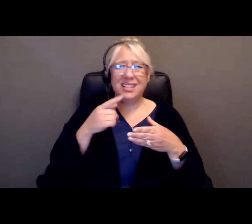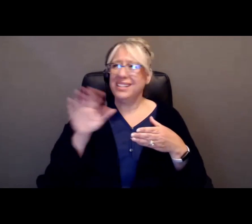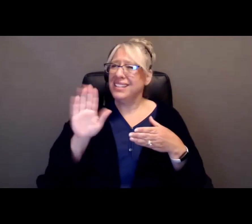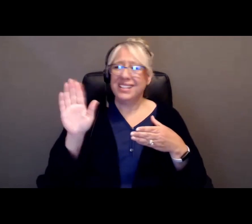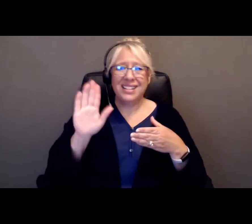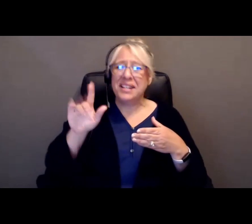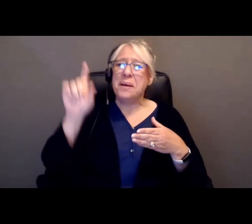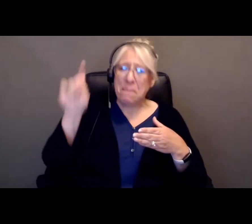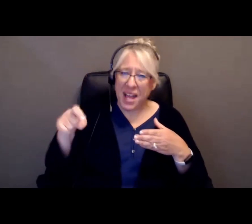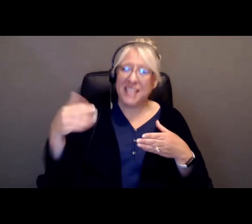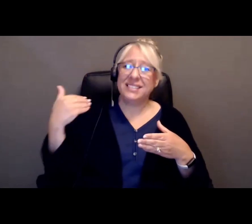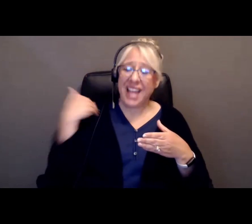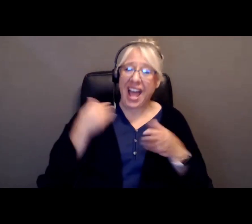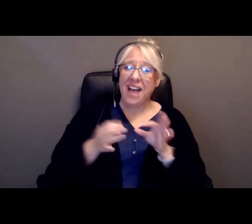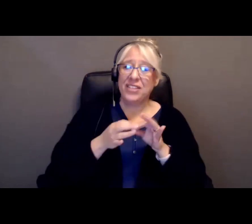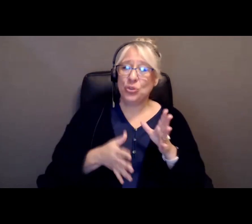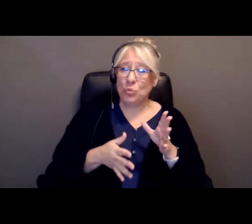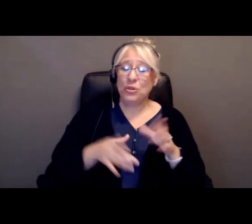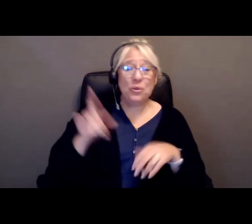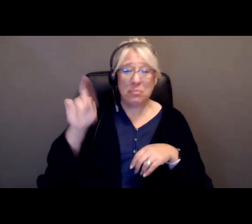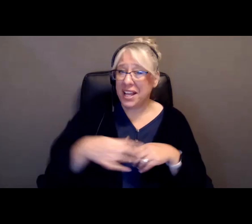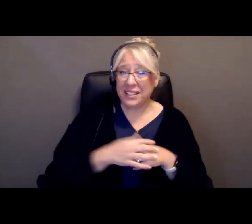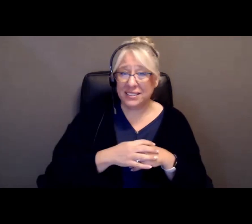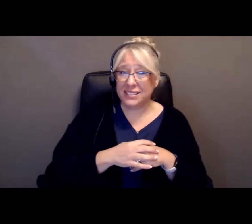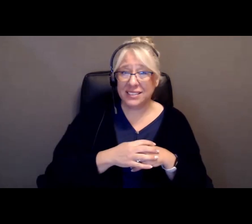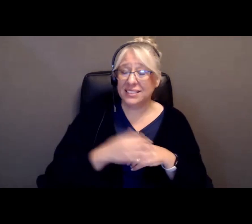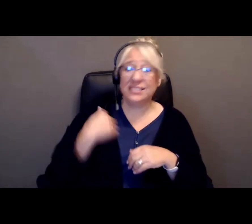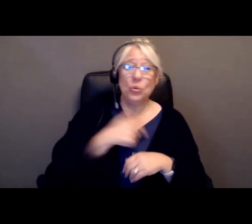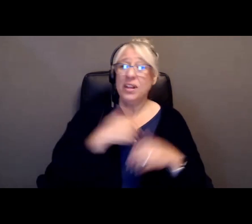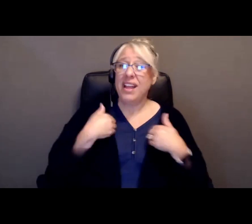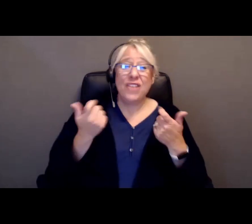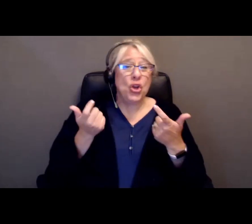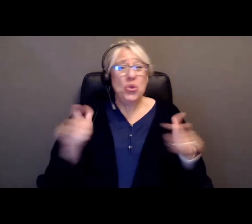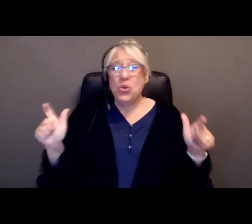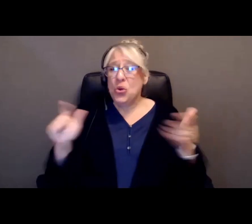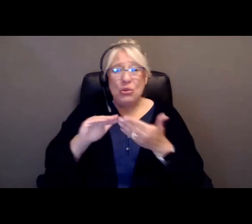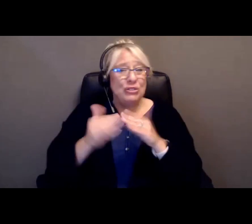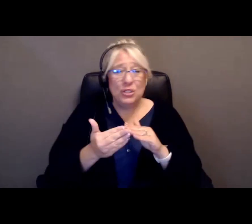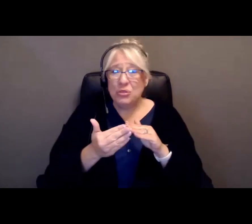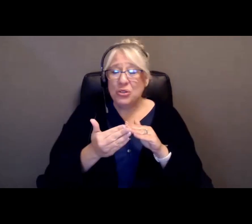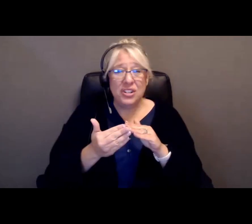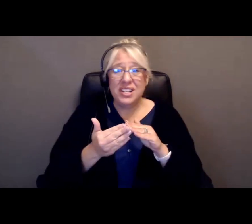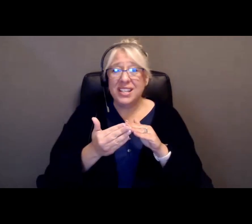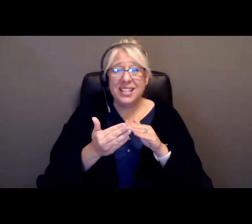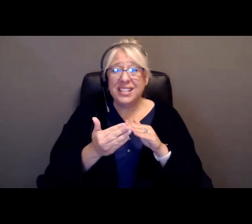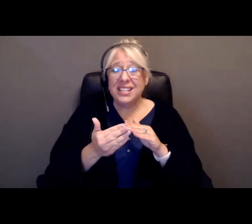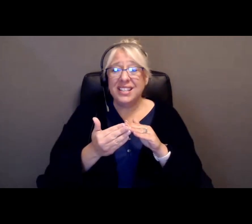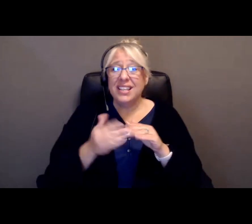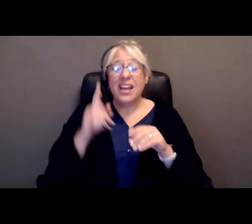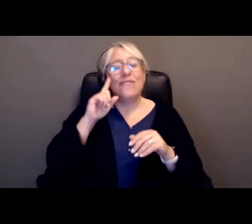have this interpreted. We have this huge community and for you that know, and I know many of you who